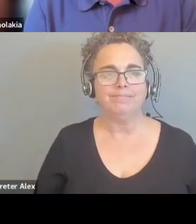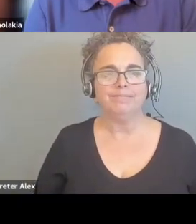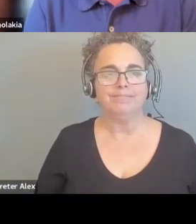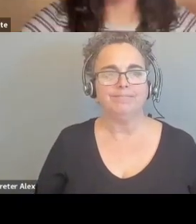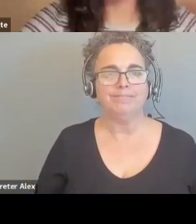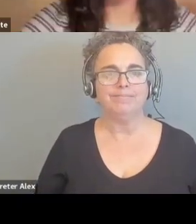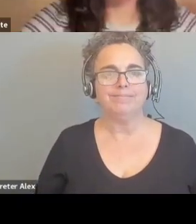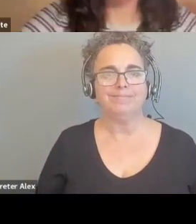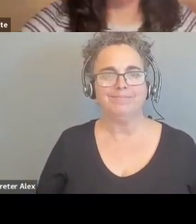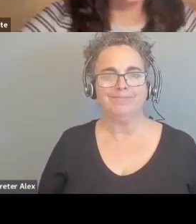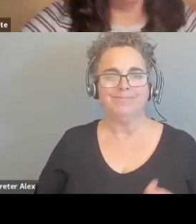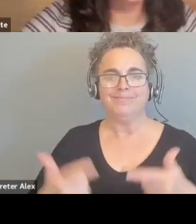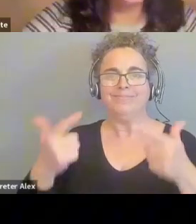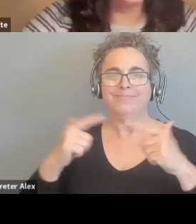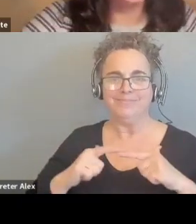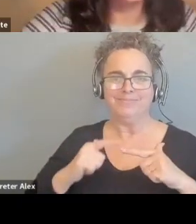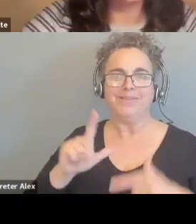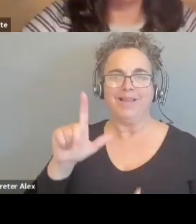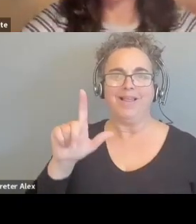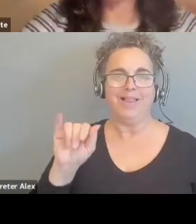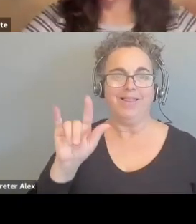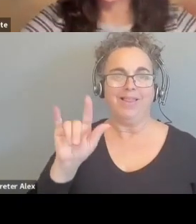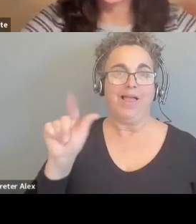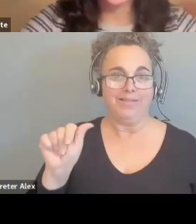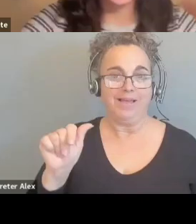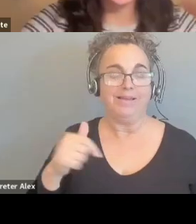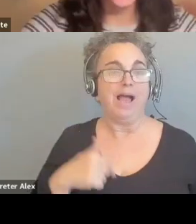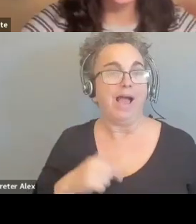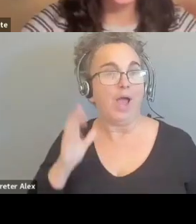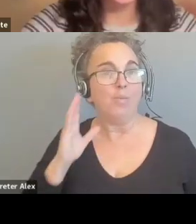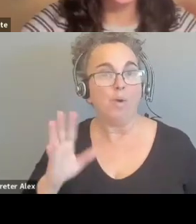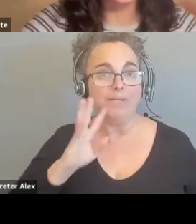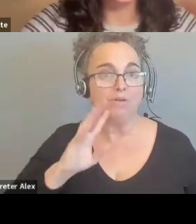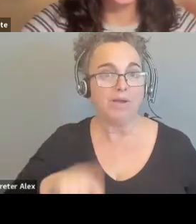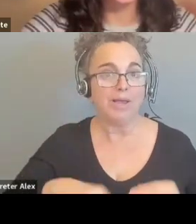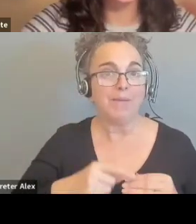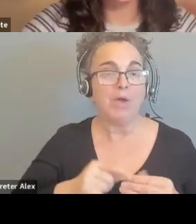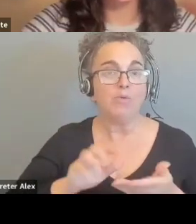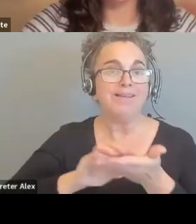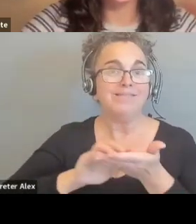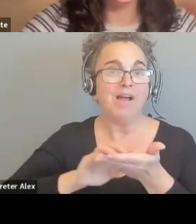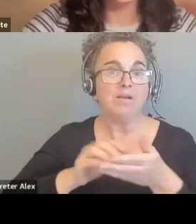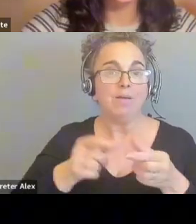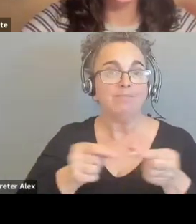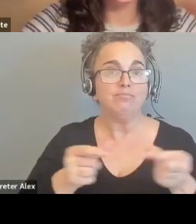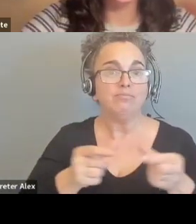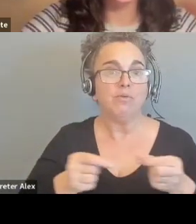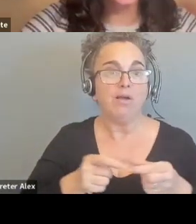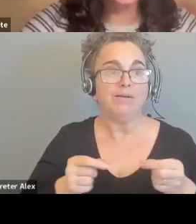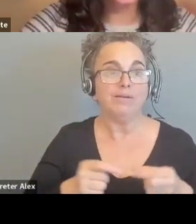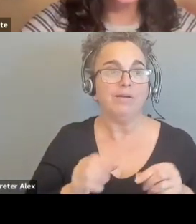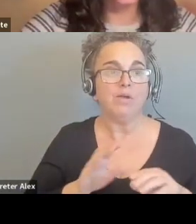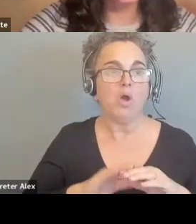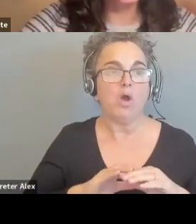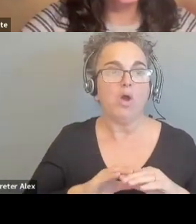Hi guys, it's Lila and I will be talking about our tactile coding blocks auto generation software.